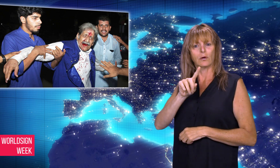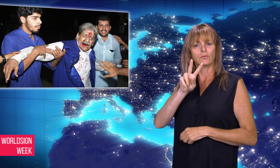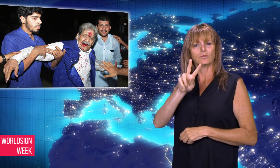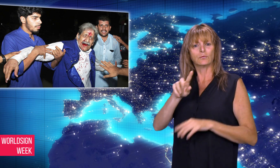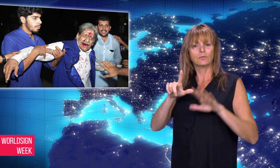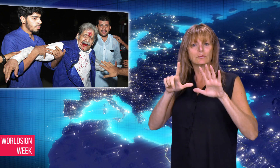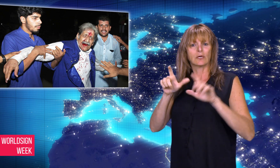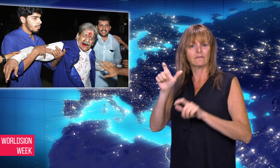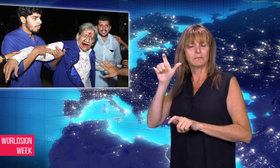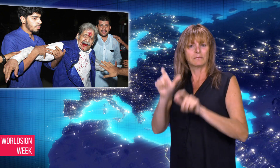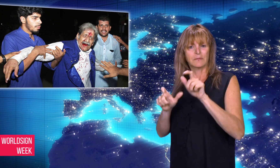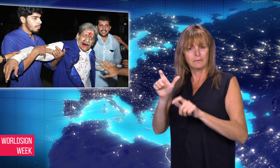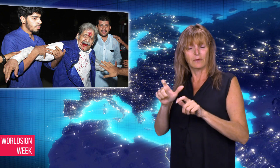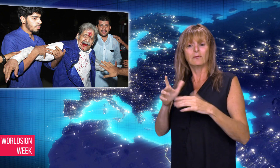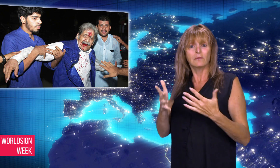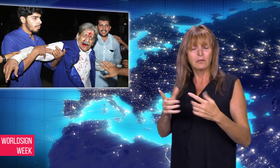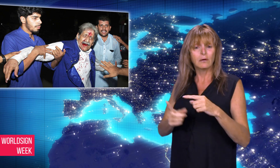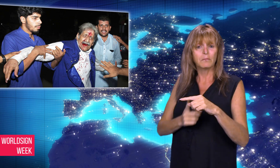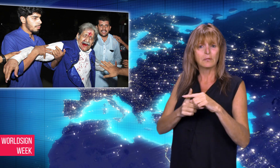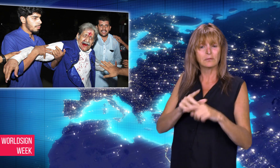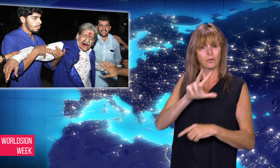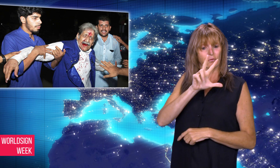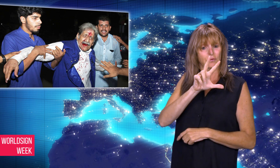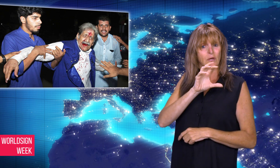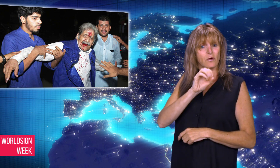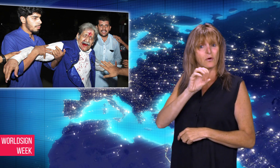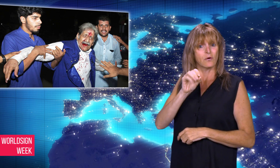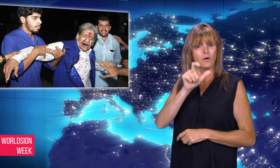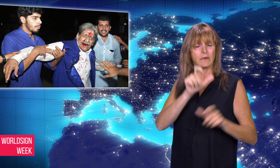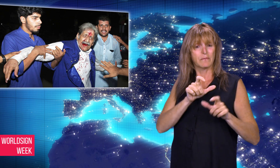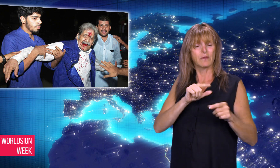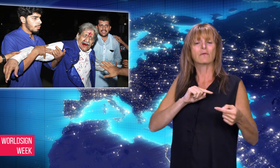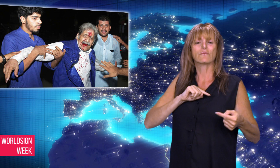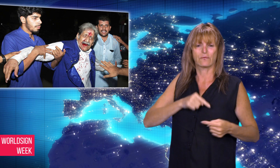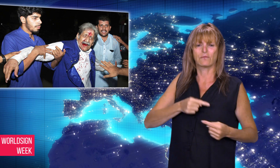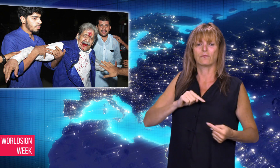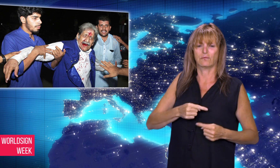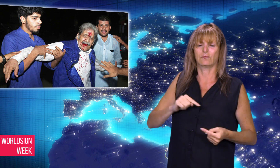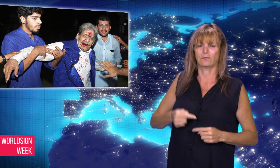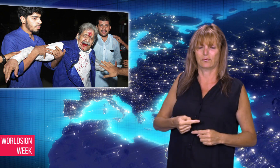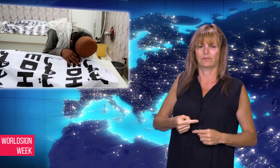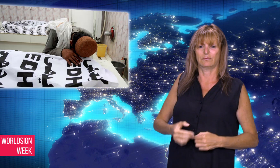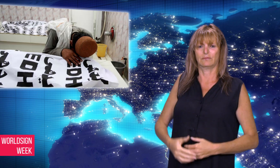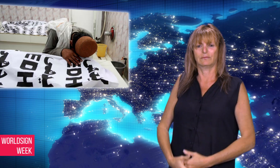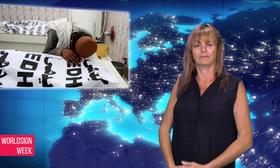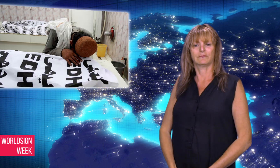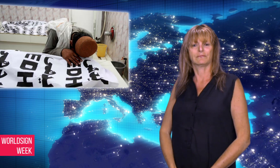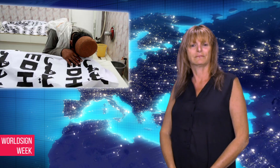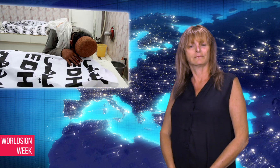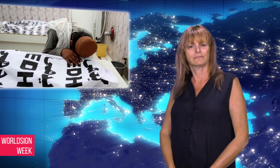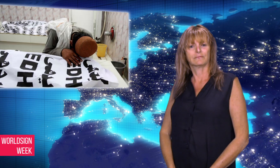127 people, and 300 were wounded.